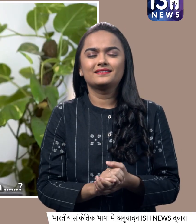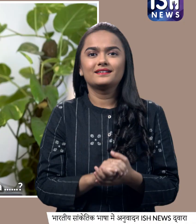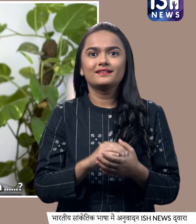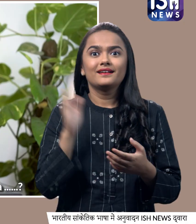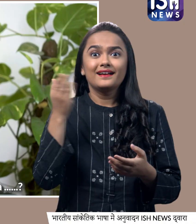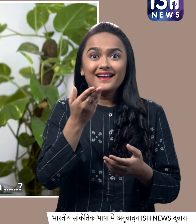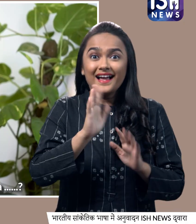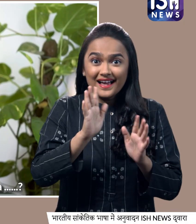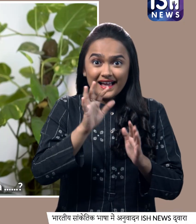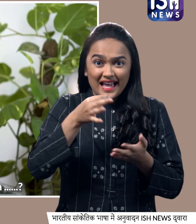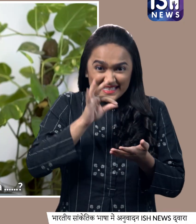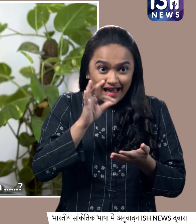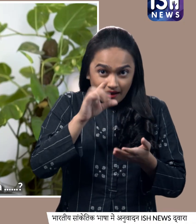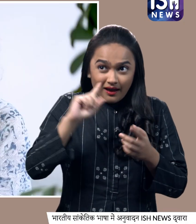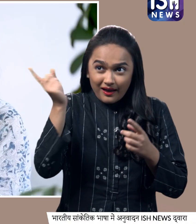Huh? How can you have tea like this?